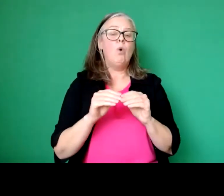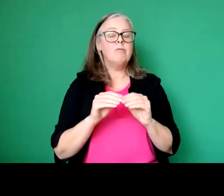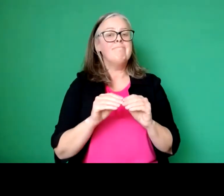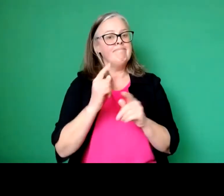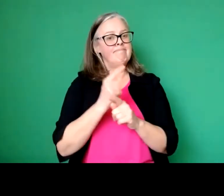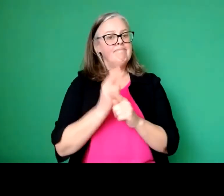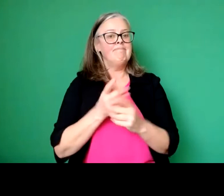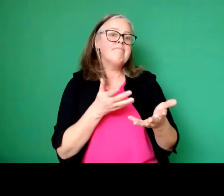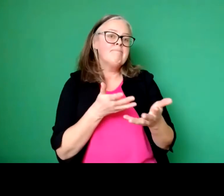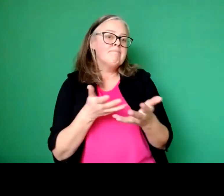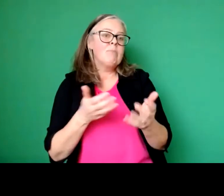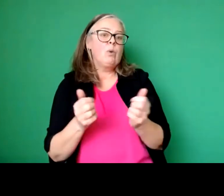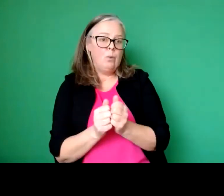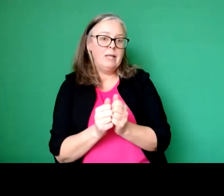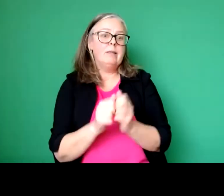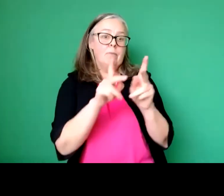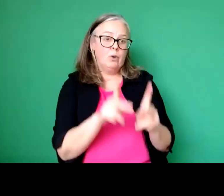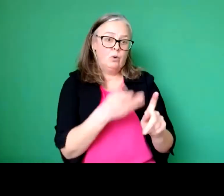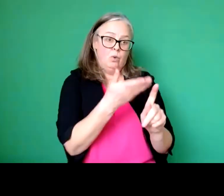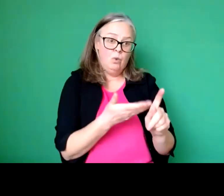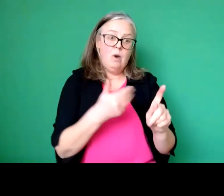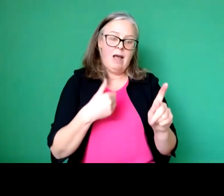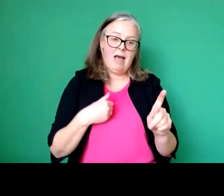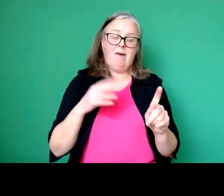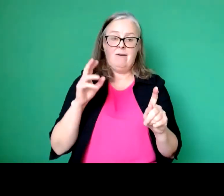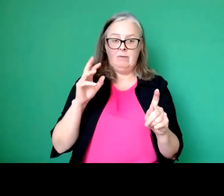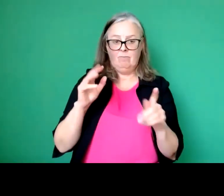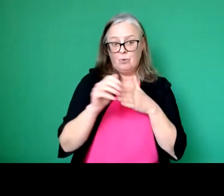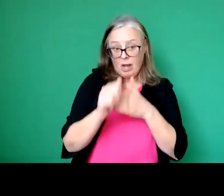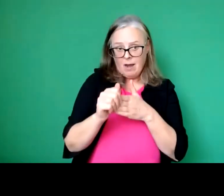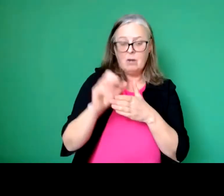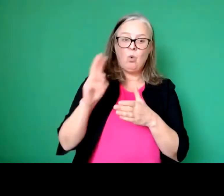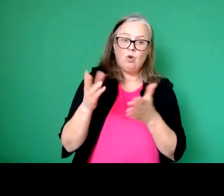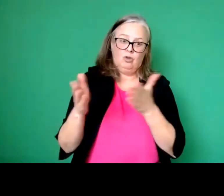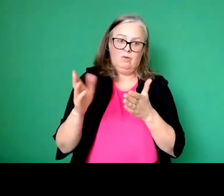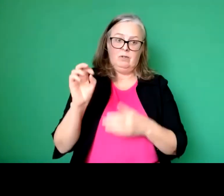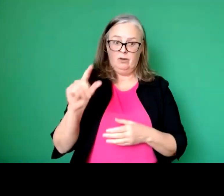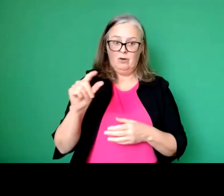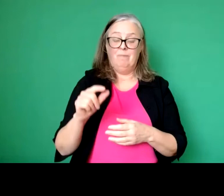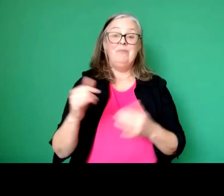guide or service dog so let's just jump in right now and the first question i'd like to ask my